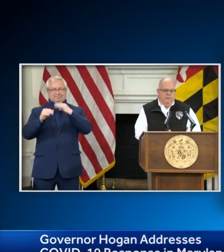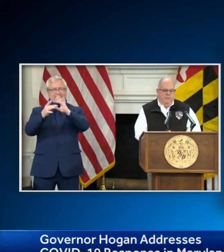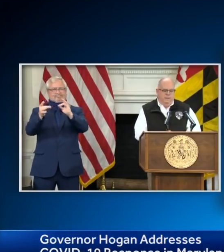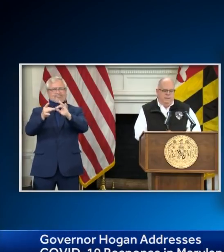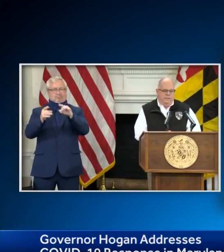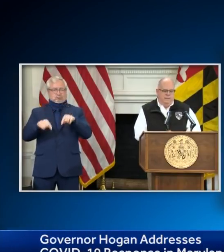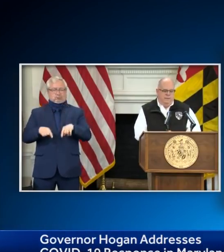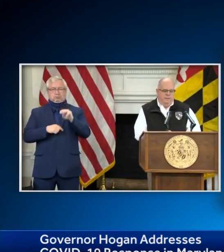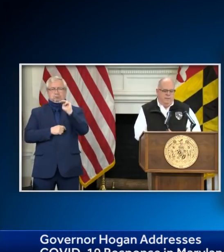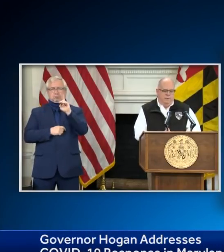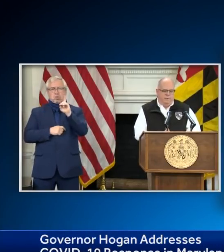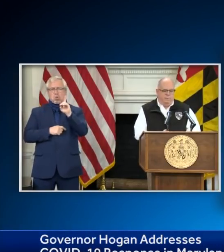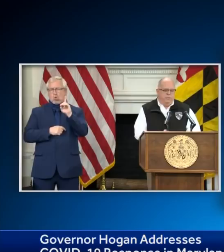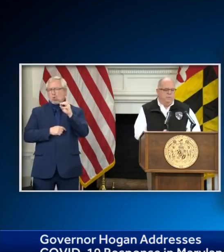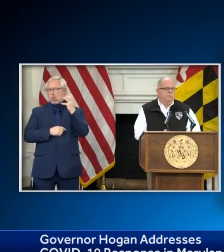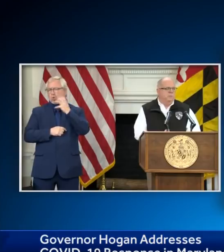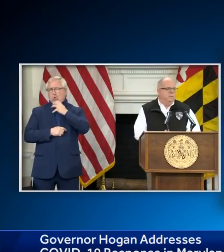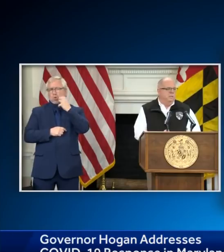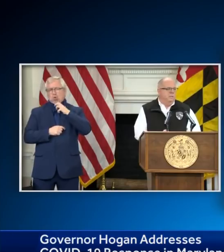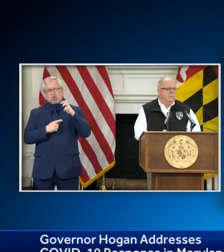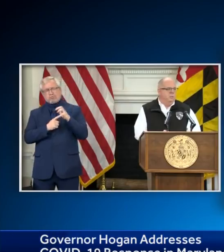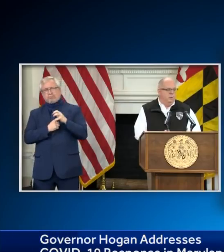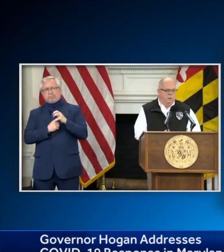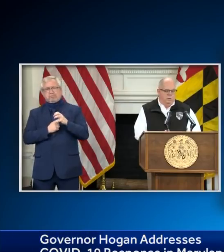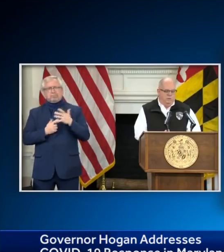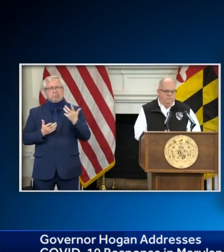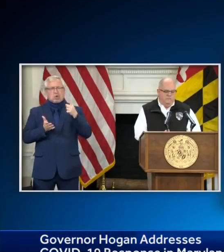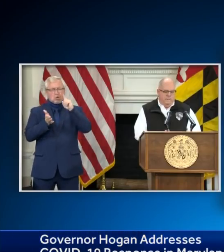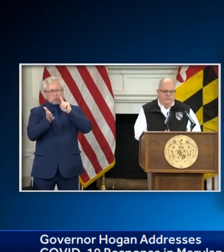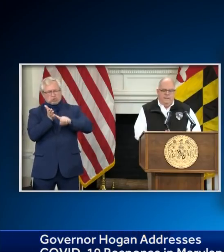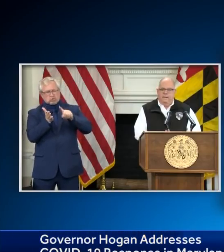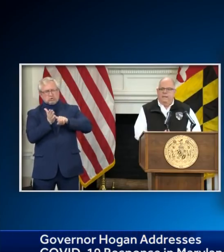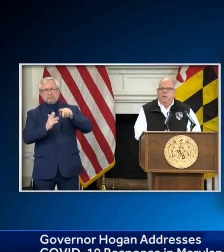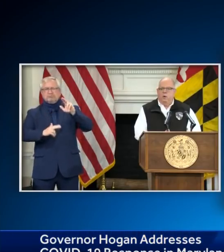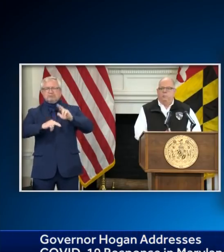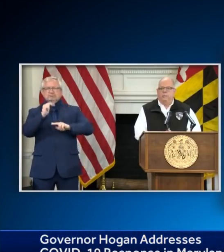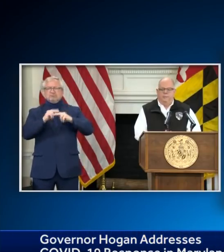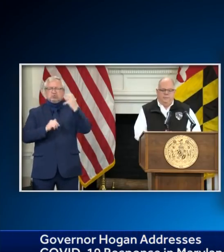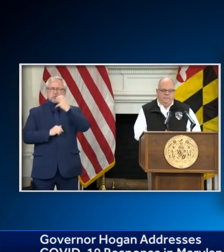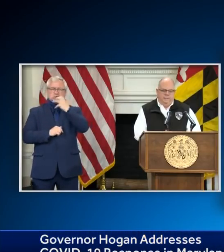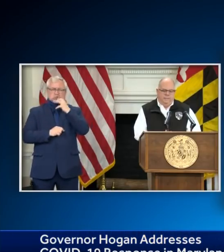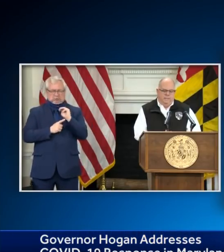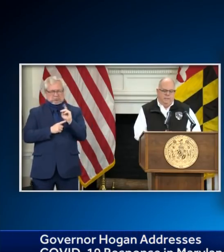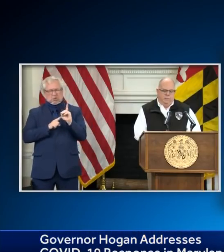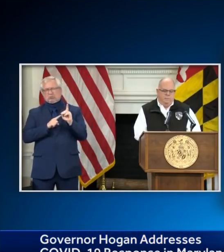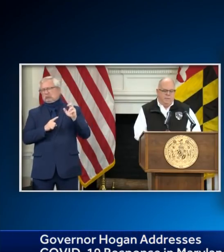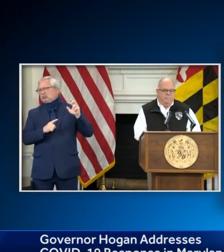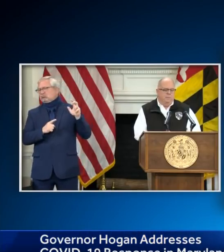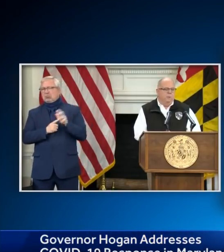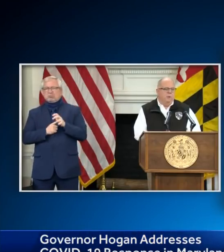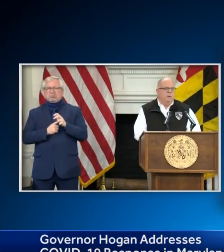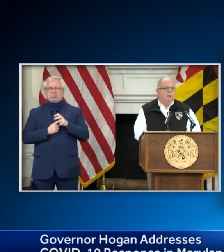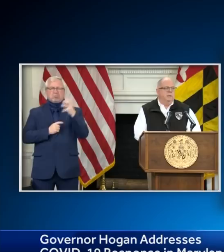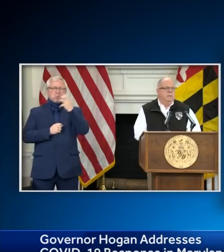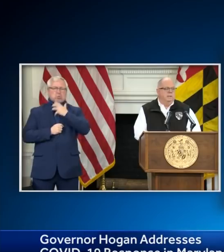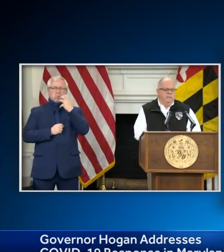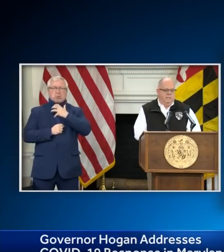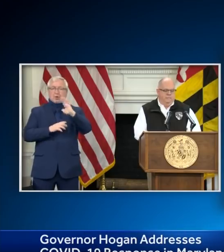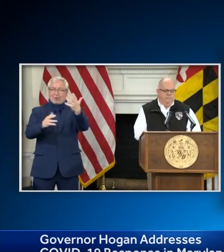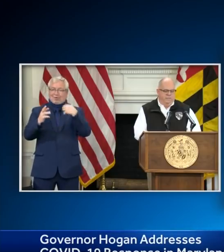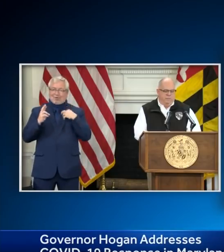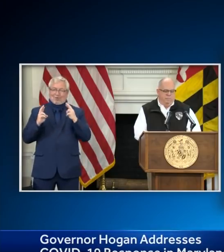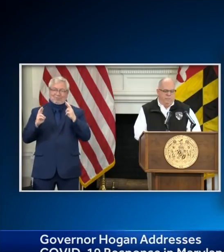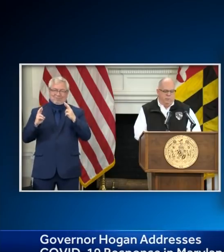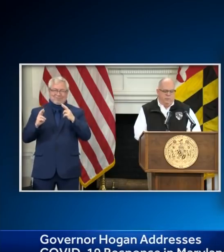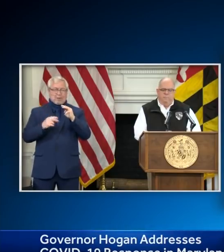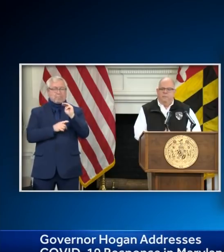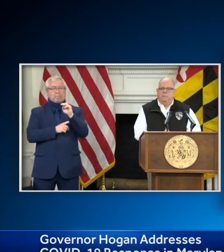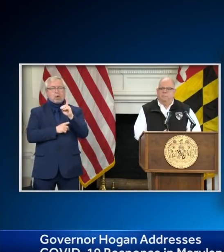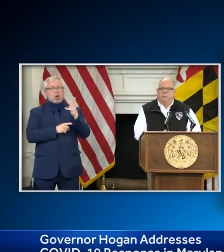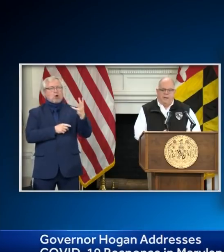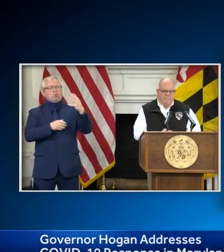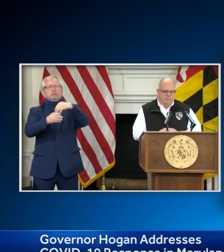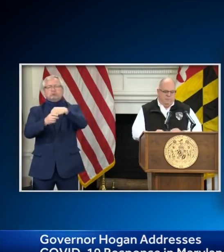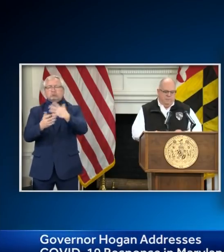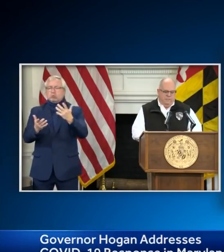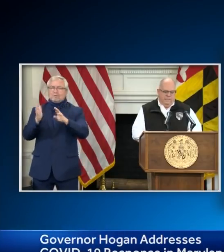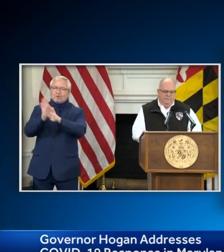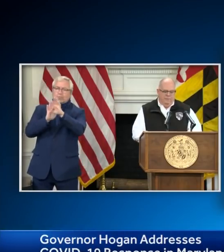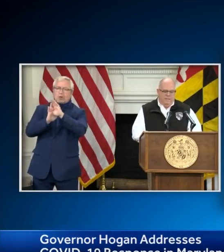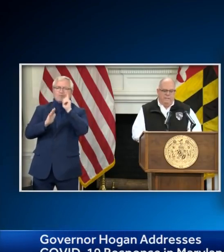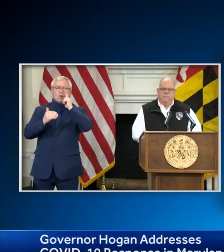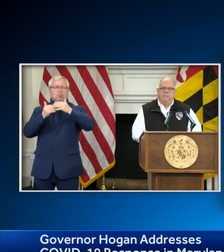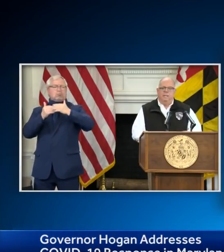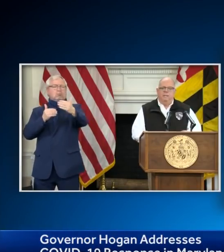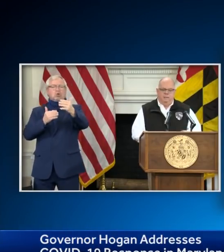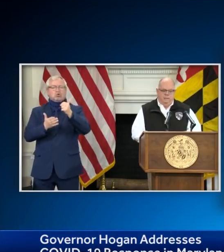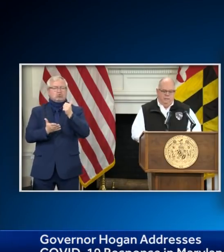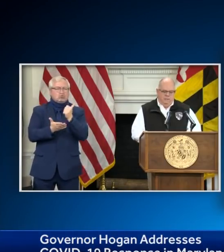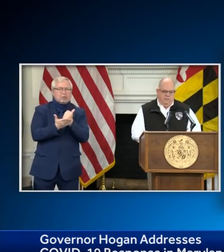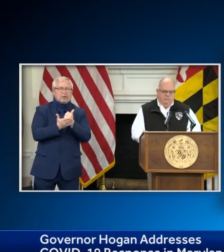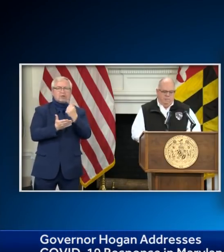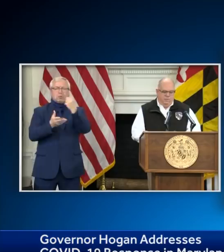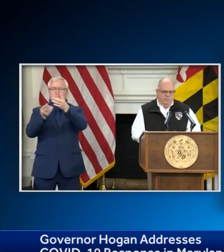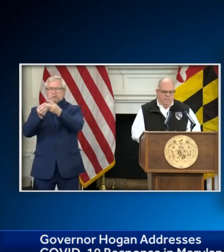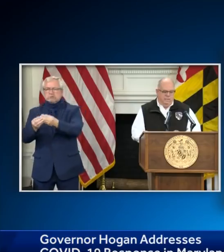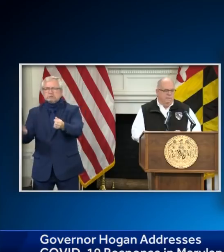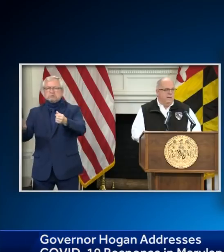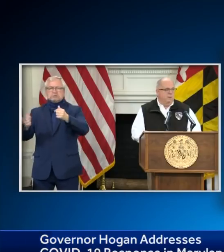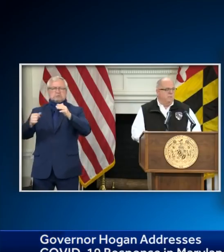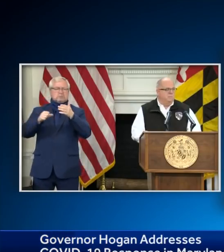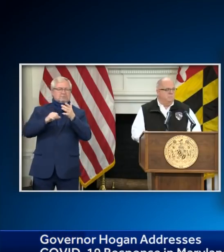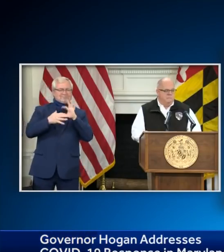WHEN THIS CRISIS BEGAN, I SAID WE WERE HOME FOR SOME OF THE TOP RESEARCH FACILITIES IN THE WORLD.